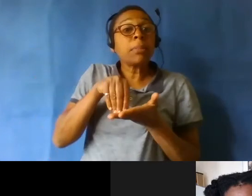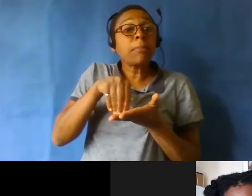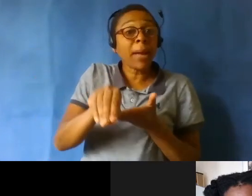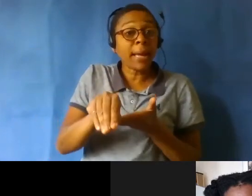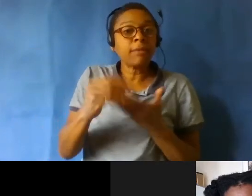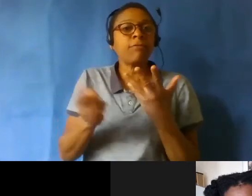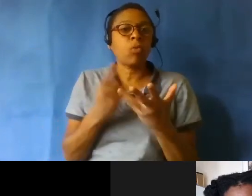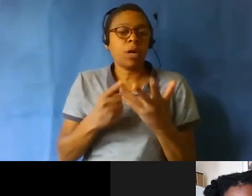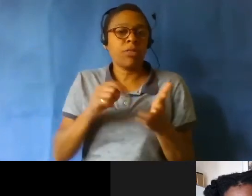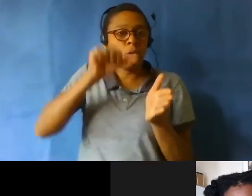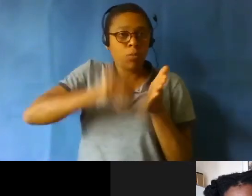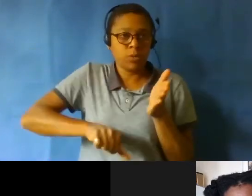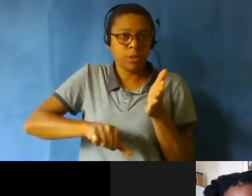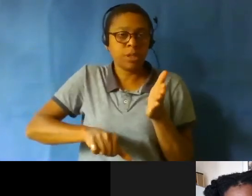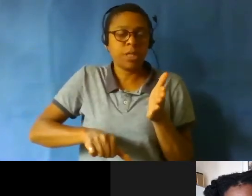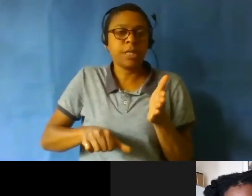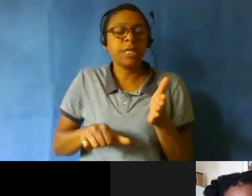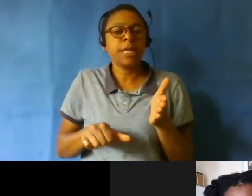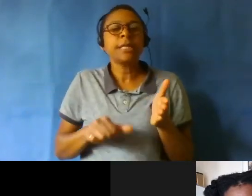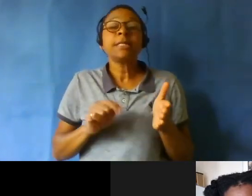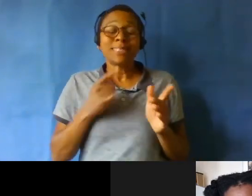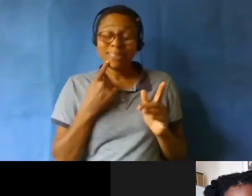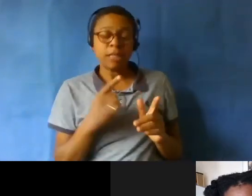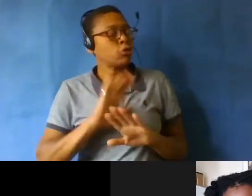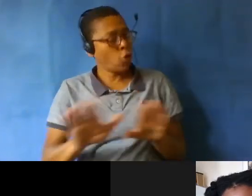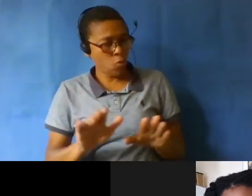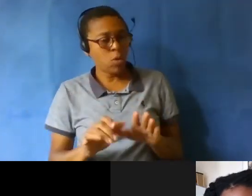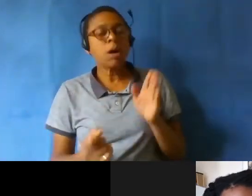fact surprise surprise the knee placed upon this man's next 8 minutes and 46